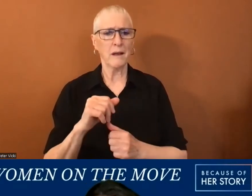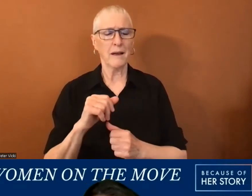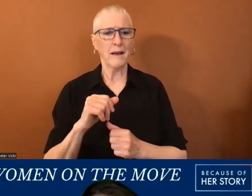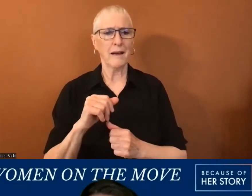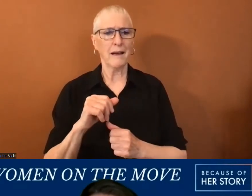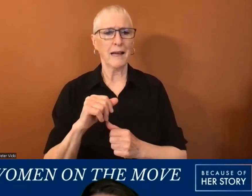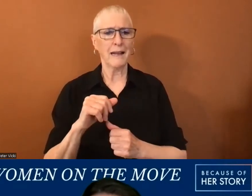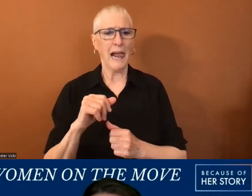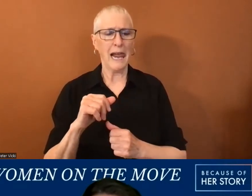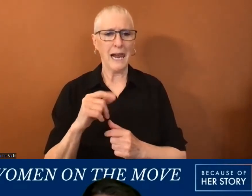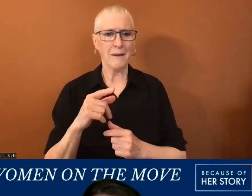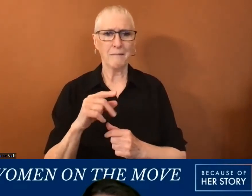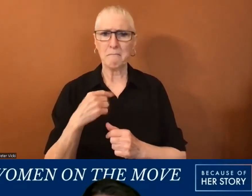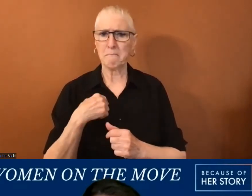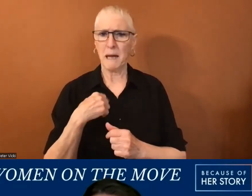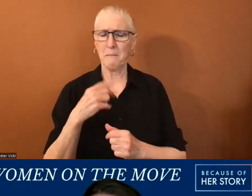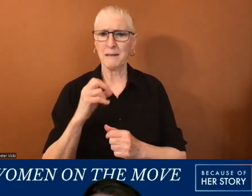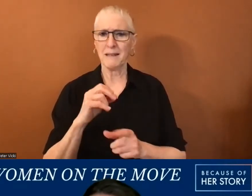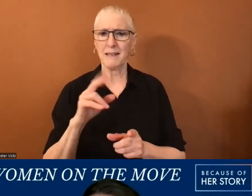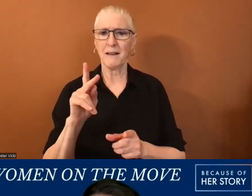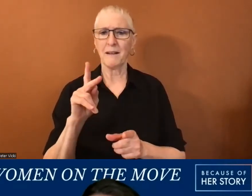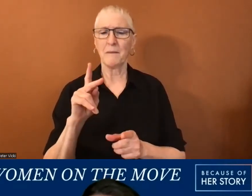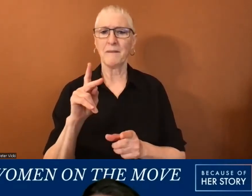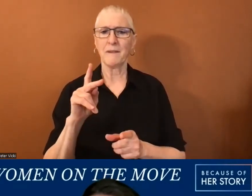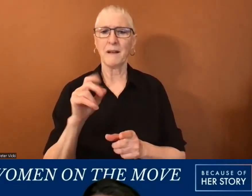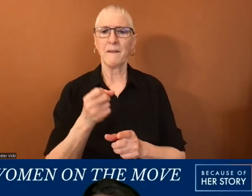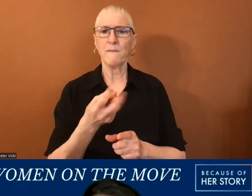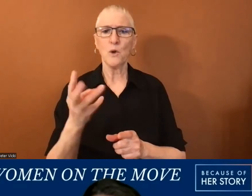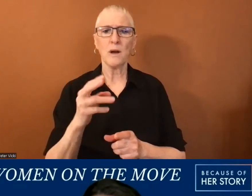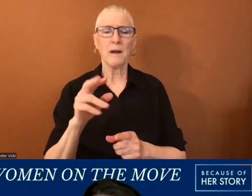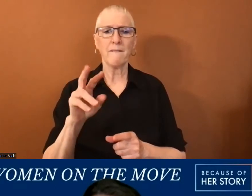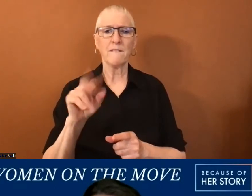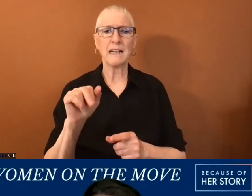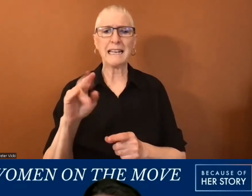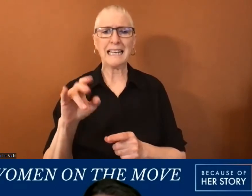Sarah: I have actually. Um, there was uh, there's only a few... so vaquita are basically a very small porpoise